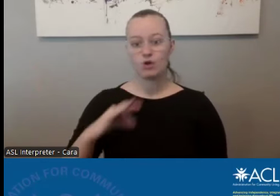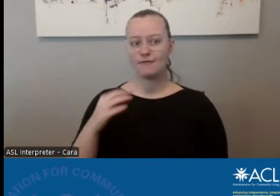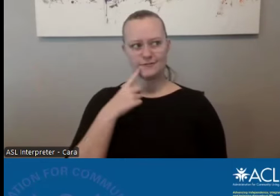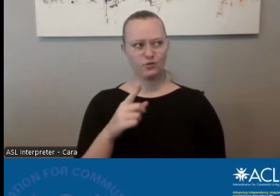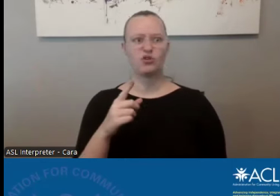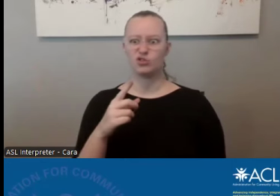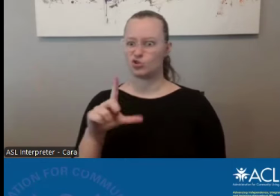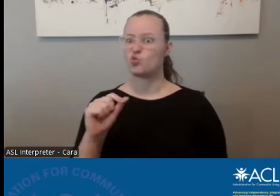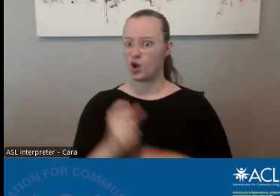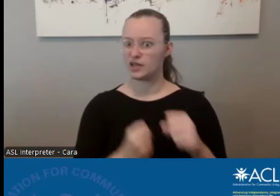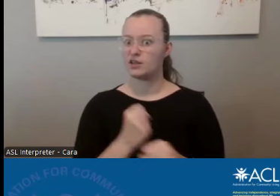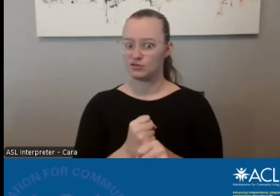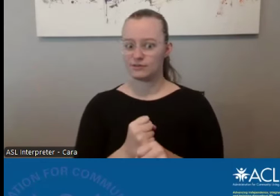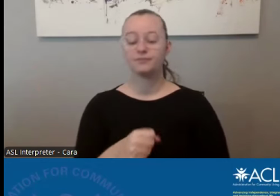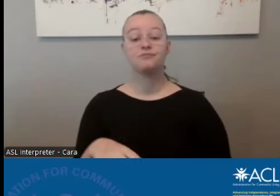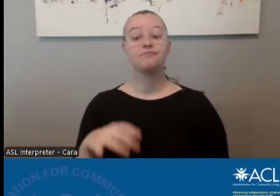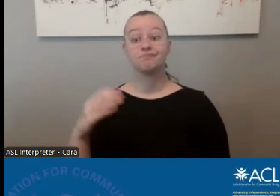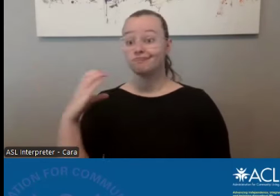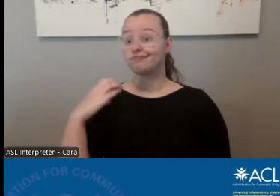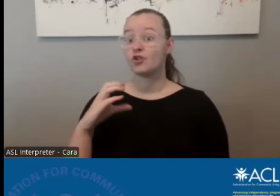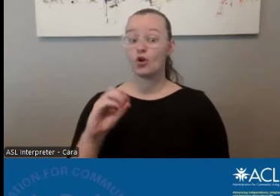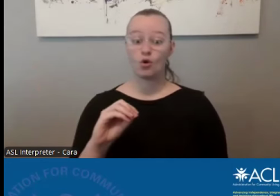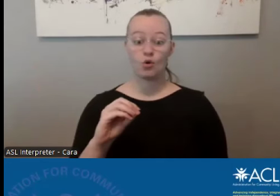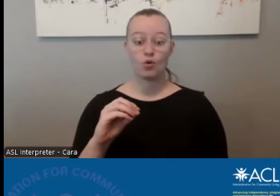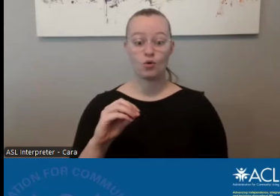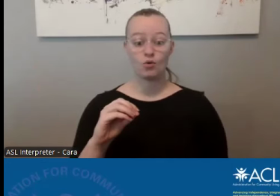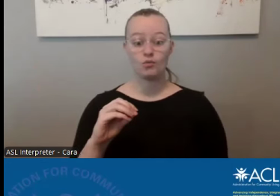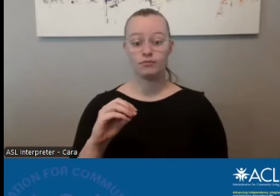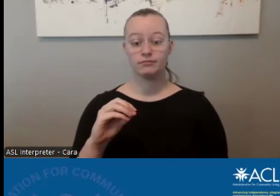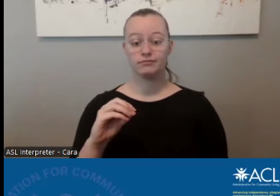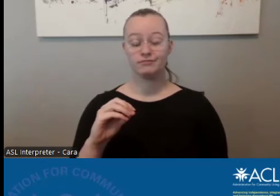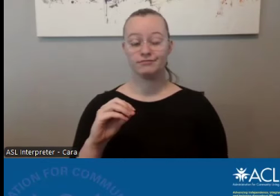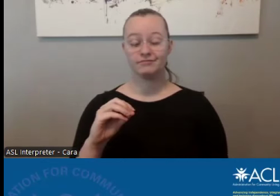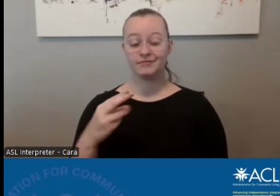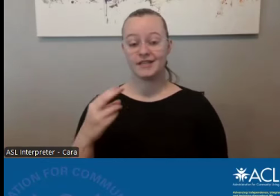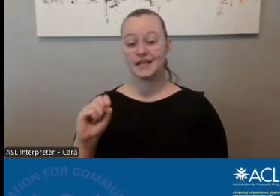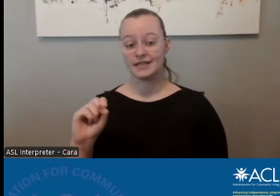As the head of OASH Policy and Office and Office of Policy and Legislation, Maura